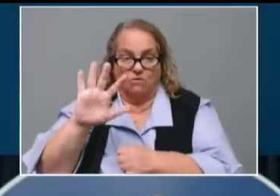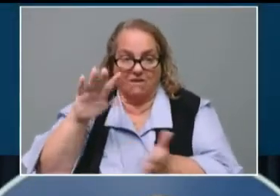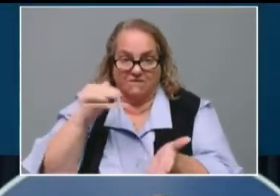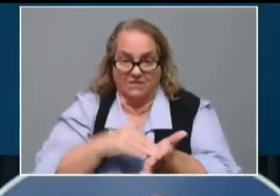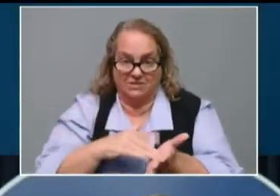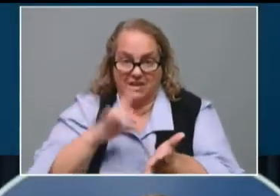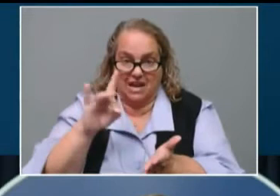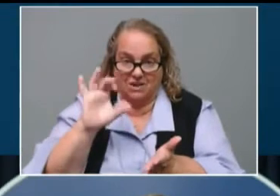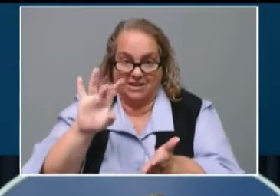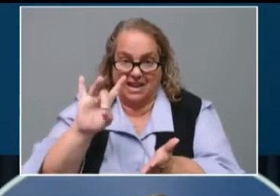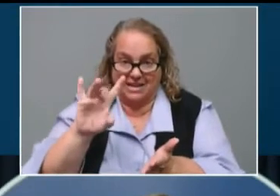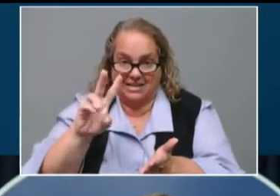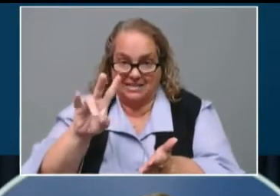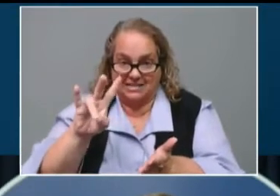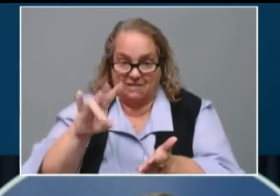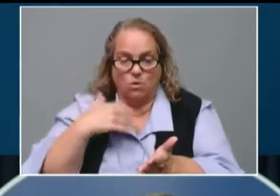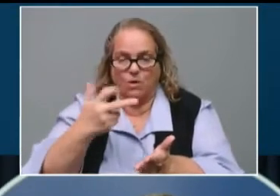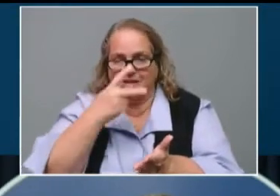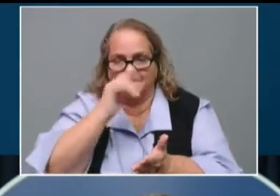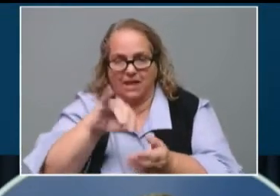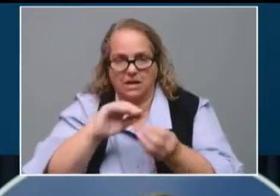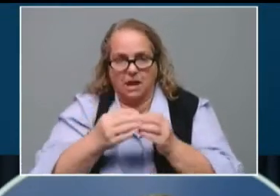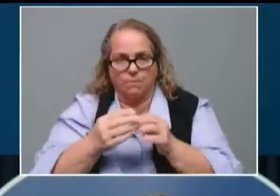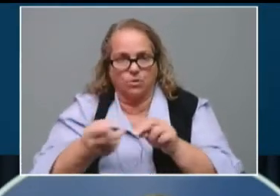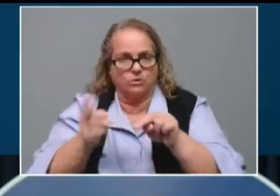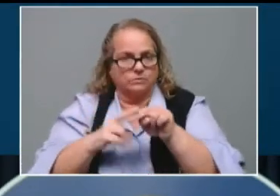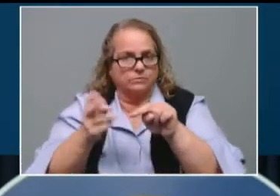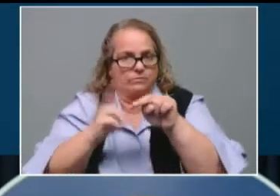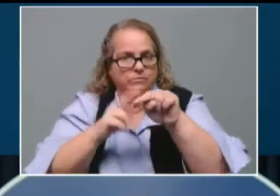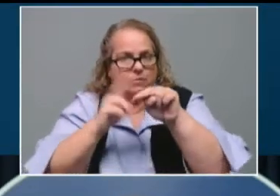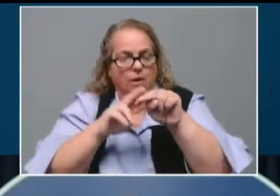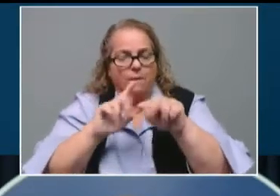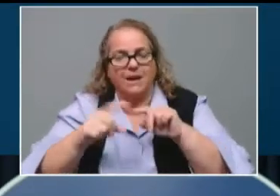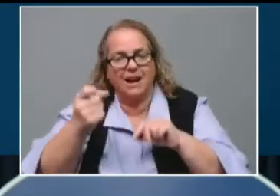number increased but remember not everybody is six months after their